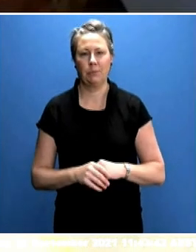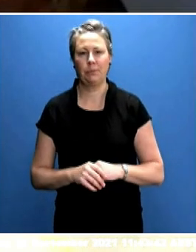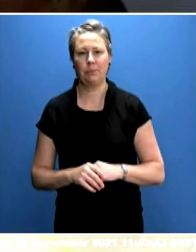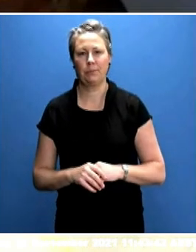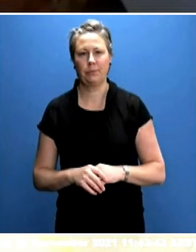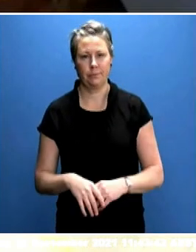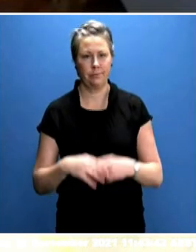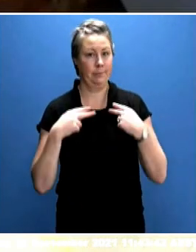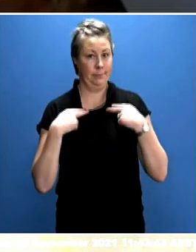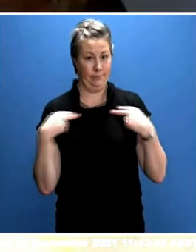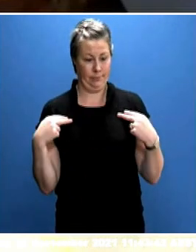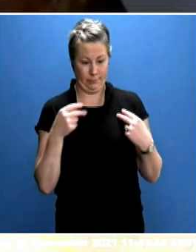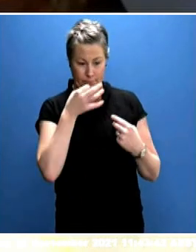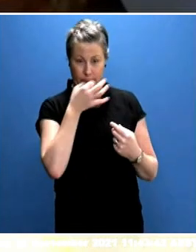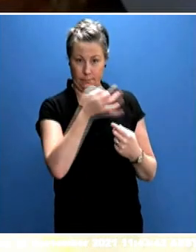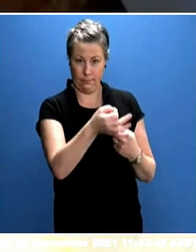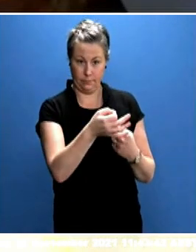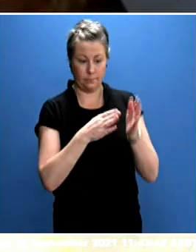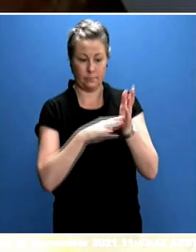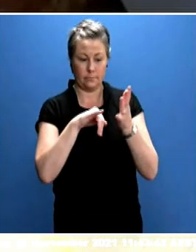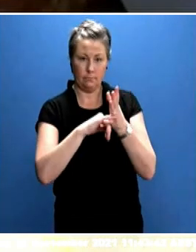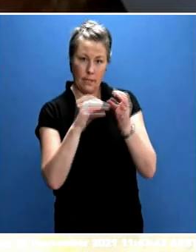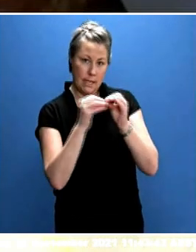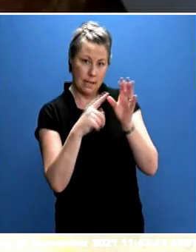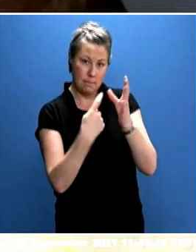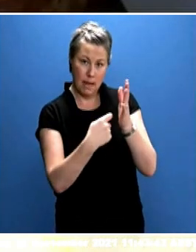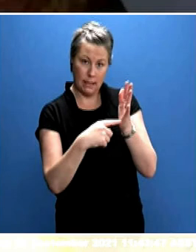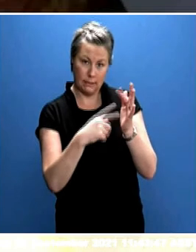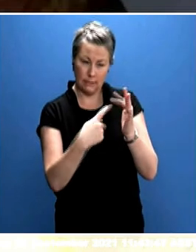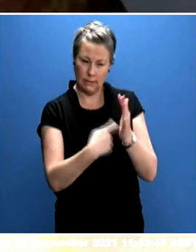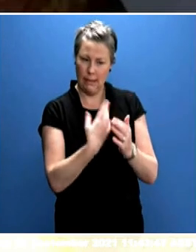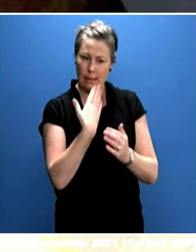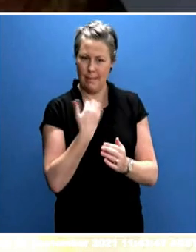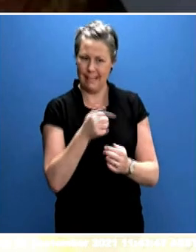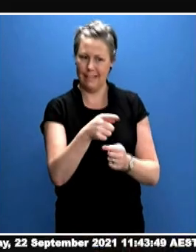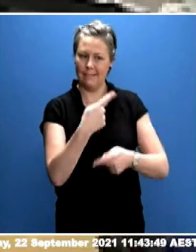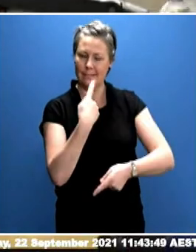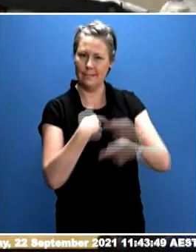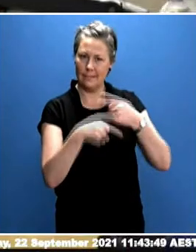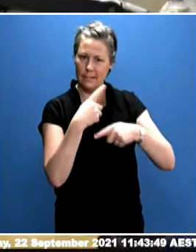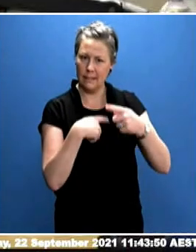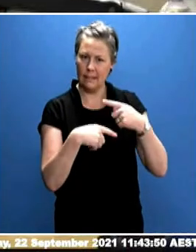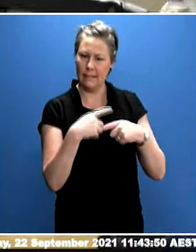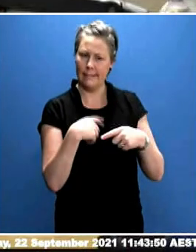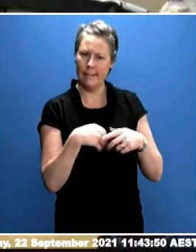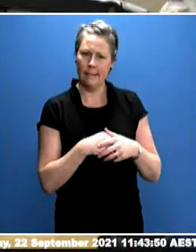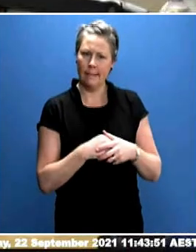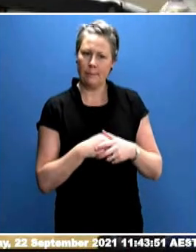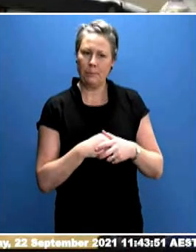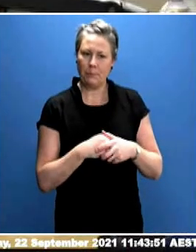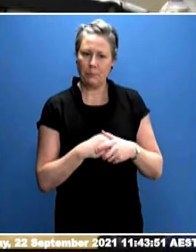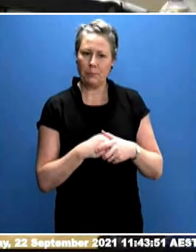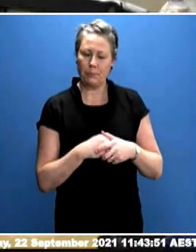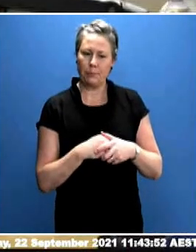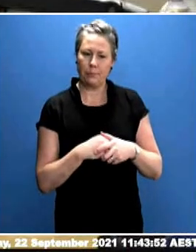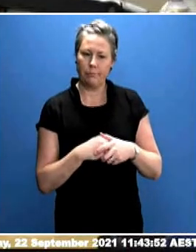Ms Barter, can you help us then, please, to understand what the